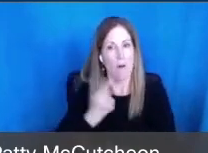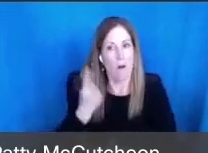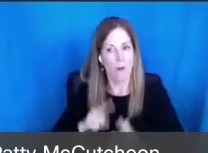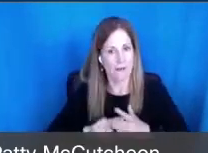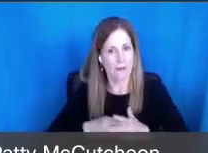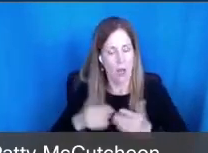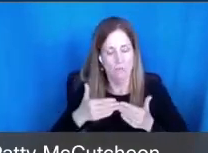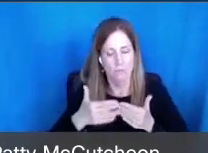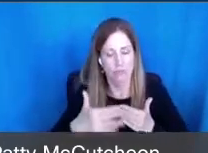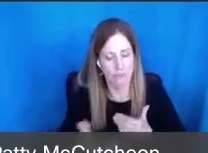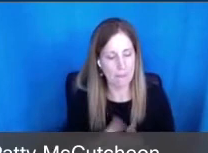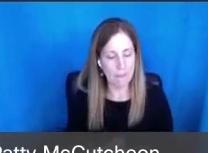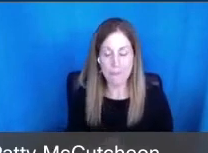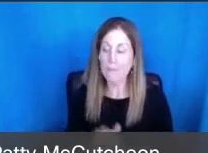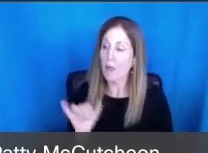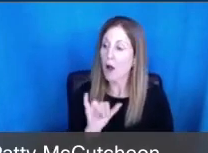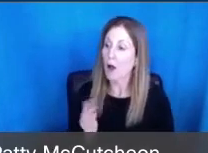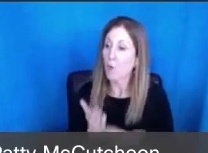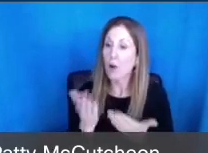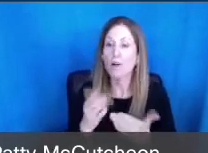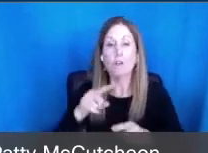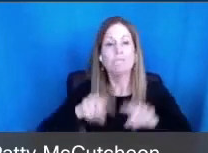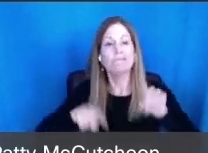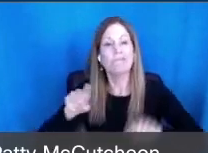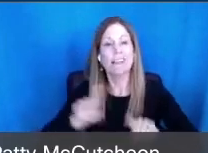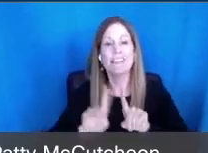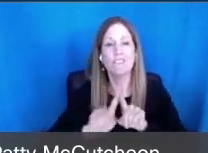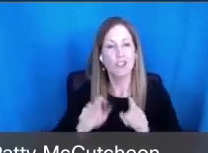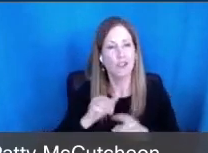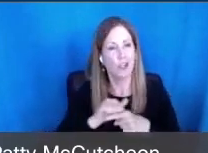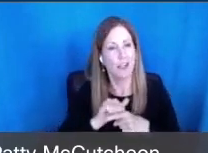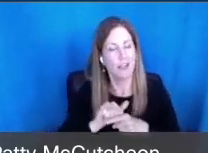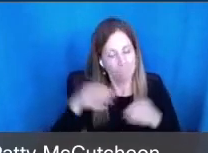We also offer a number of different trainings targeted to our CBT developers across the agency.